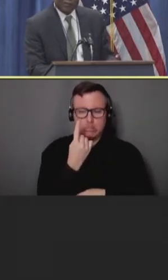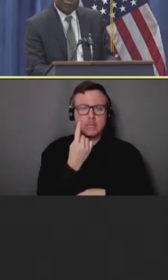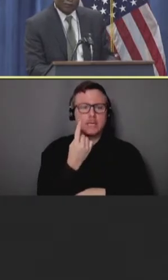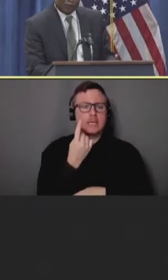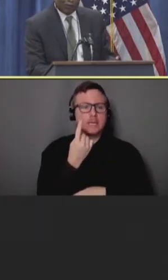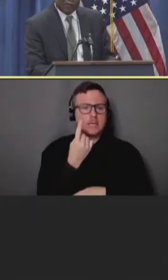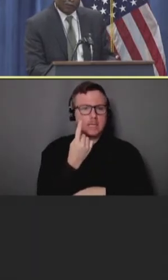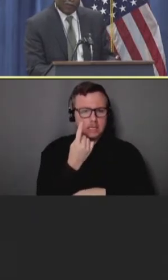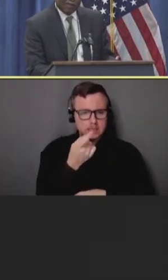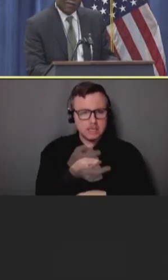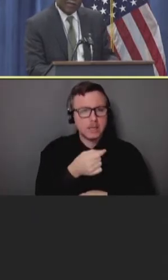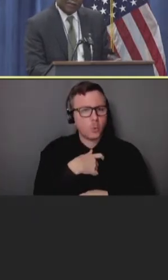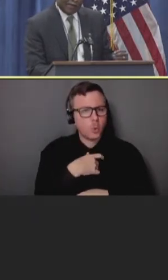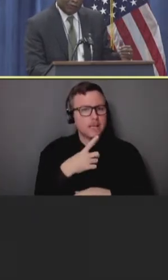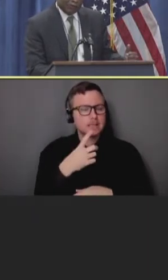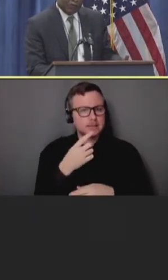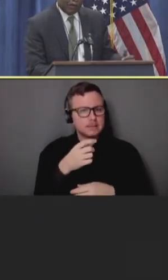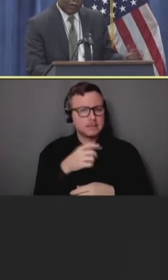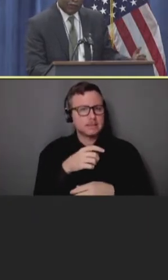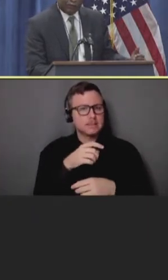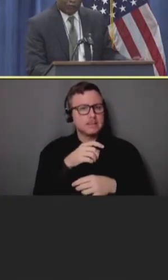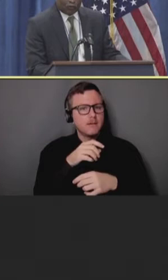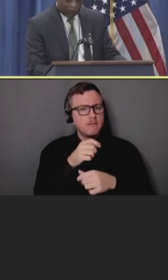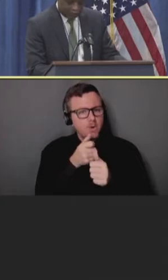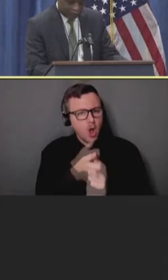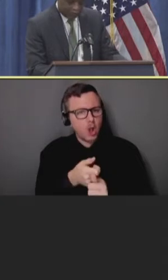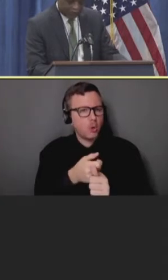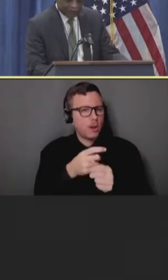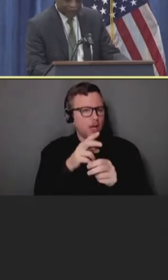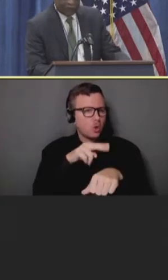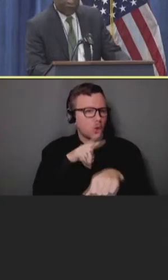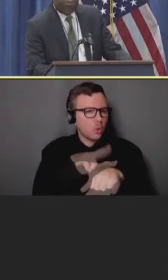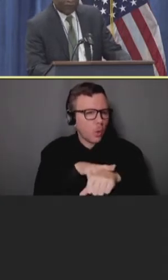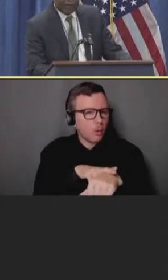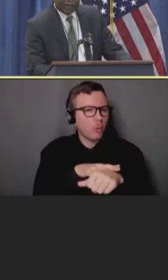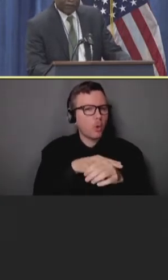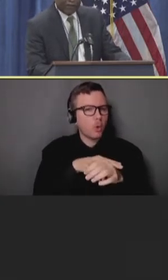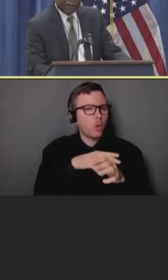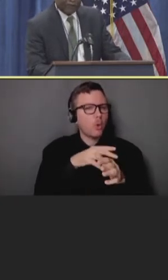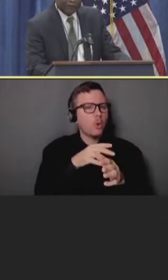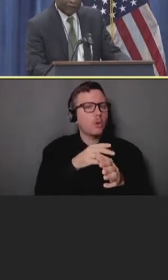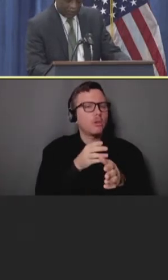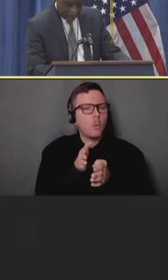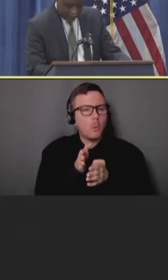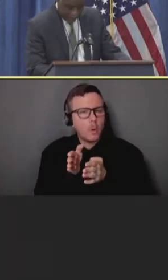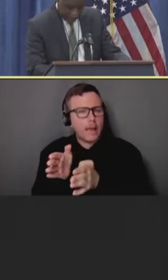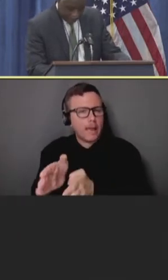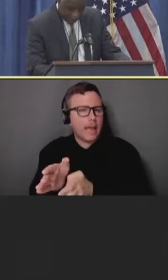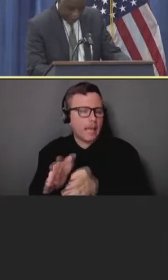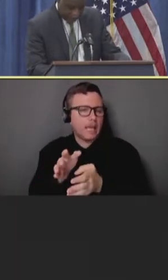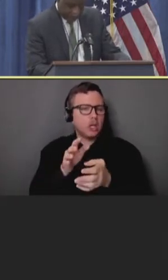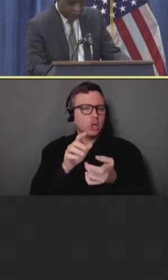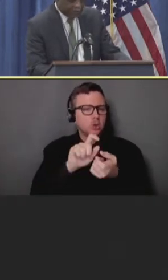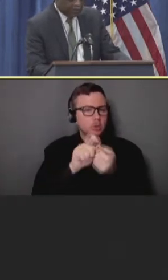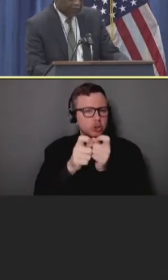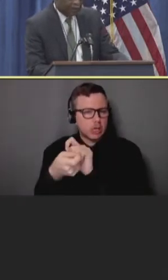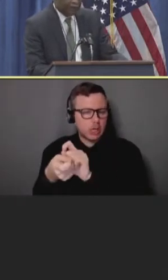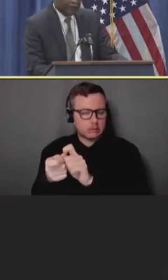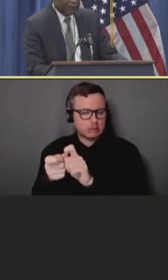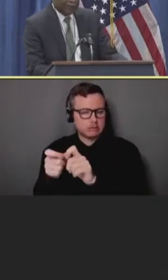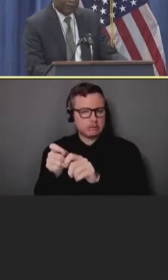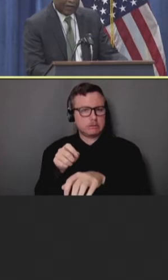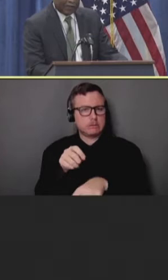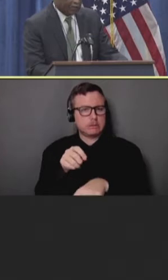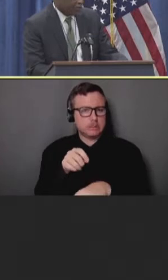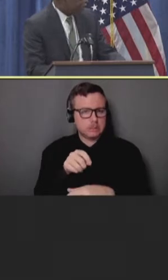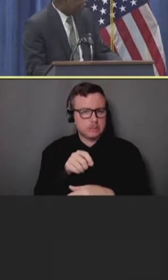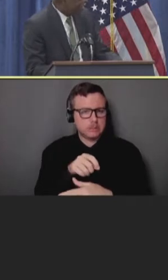the correct way and that it was following in the normal pathway of the vaccination cycle.